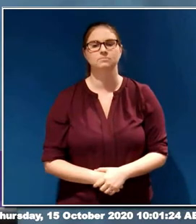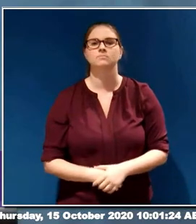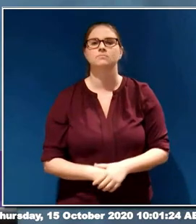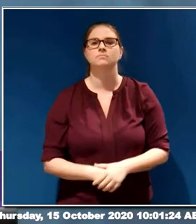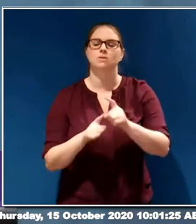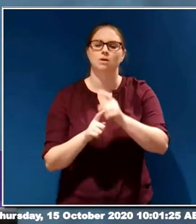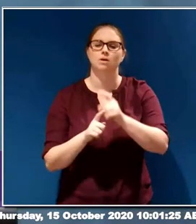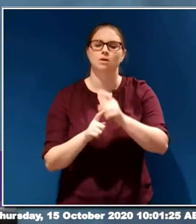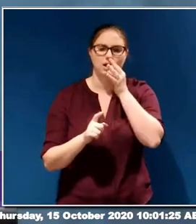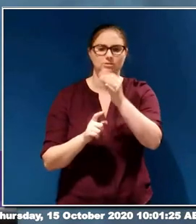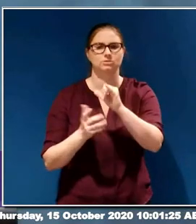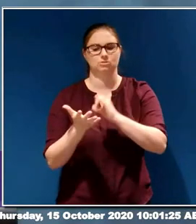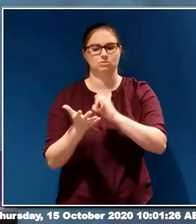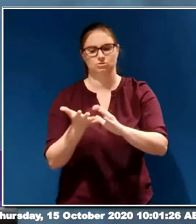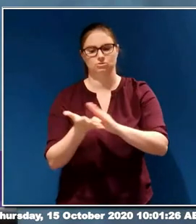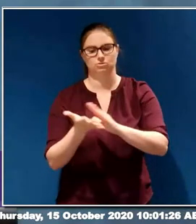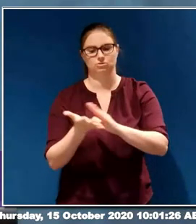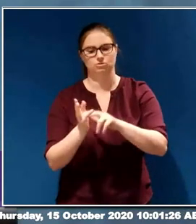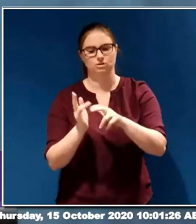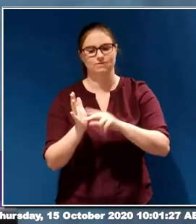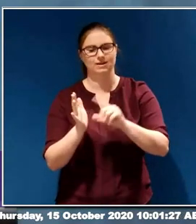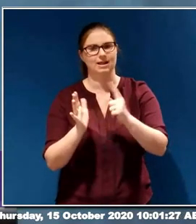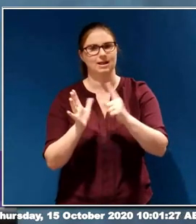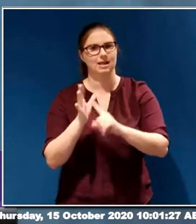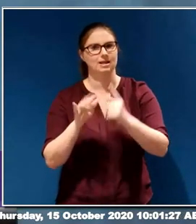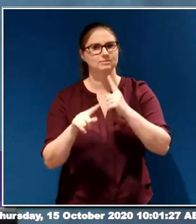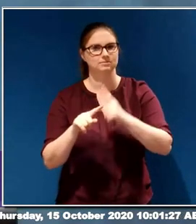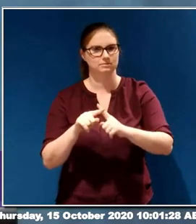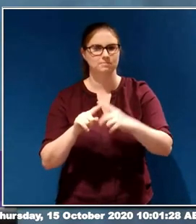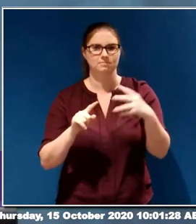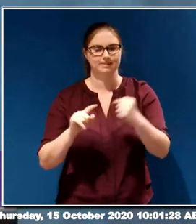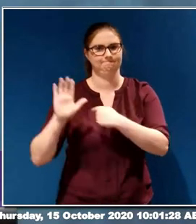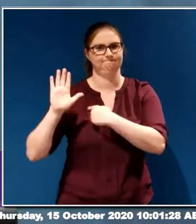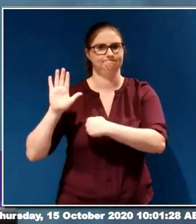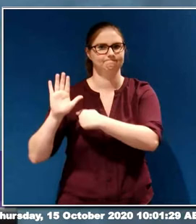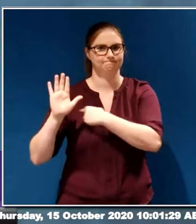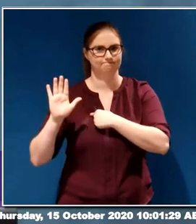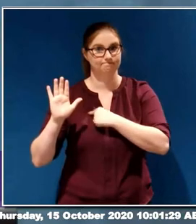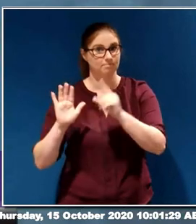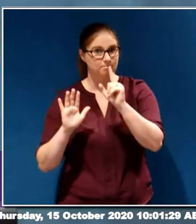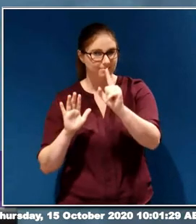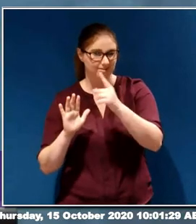I would like it noted that this evidence may include references to suicide